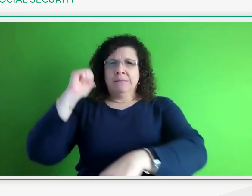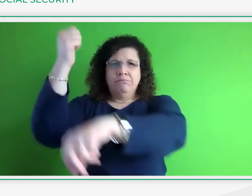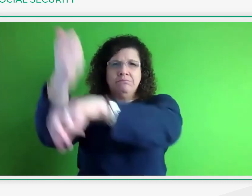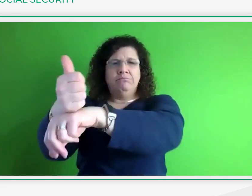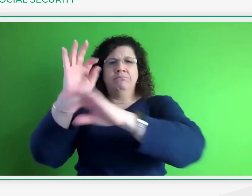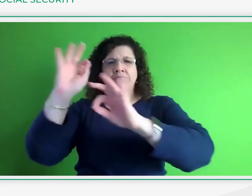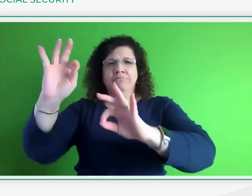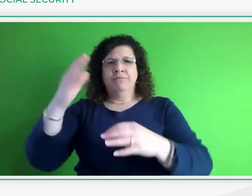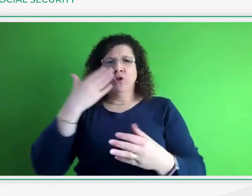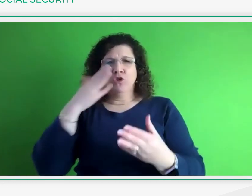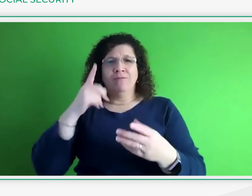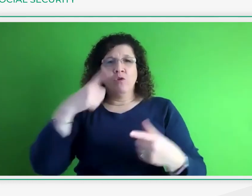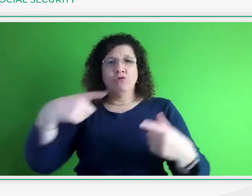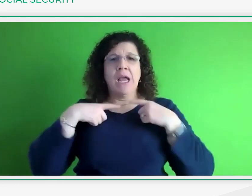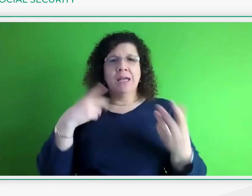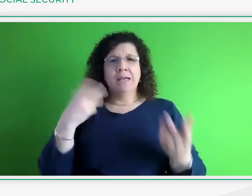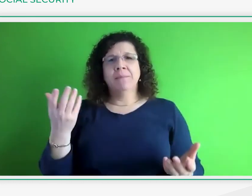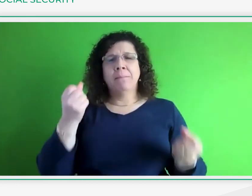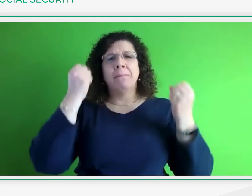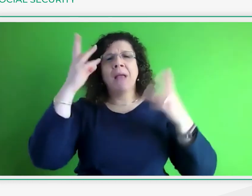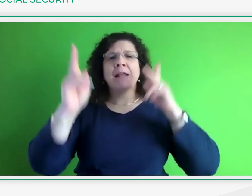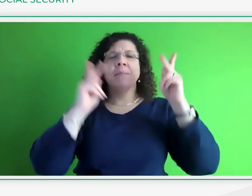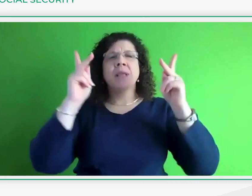Your retirement plan might be very well-established for when you retire.